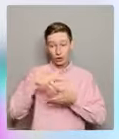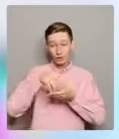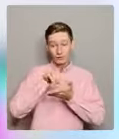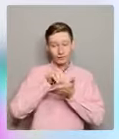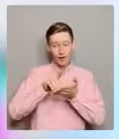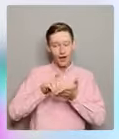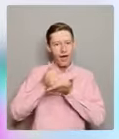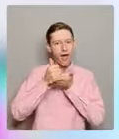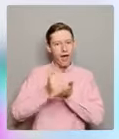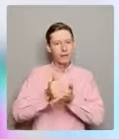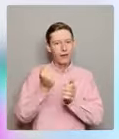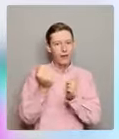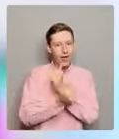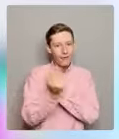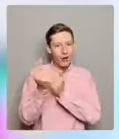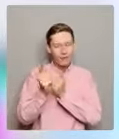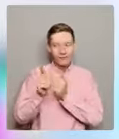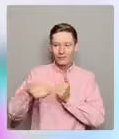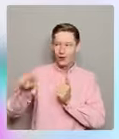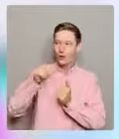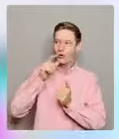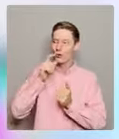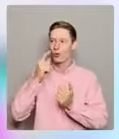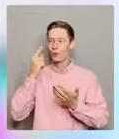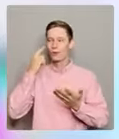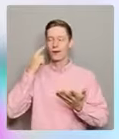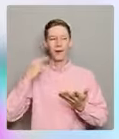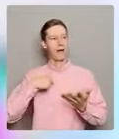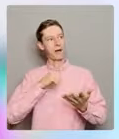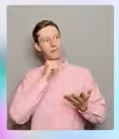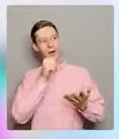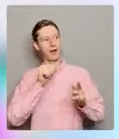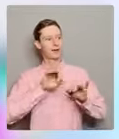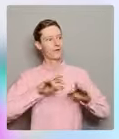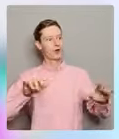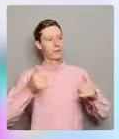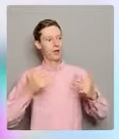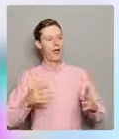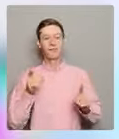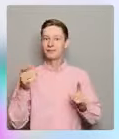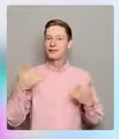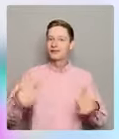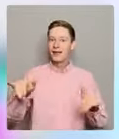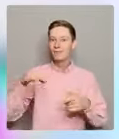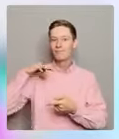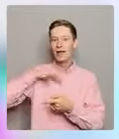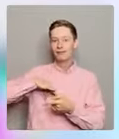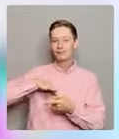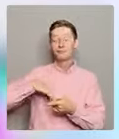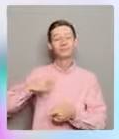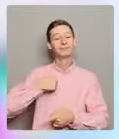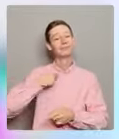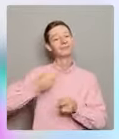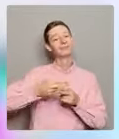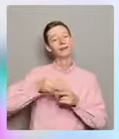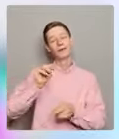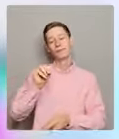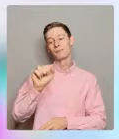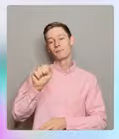is that it helps everyone, even those who don't consider themselves as diverse players. I'm Mari Kyle, and I'm a Game Producer